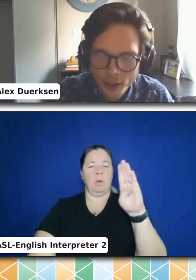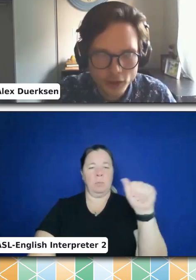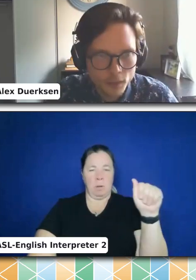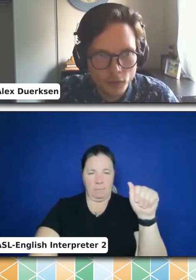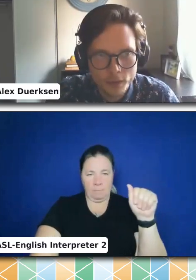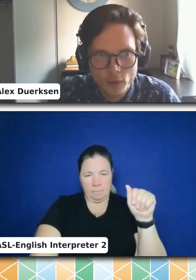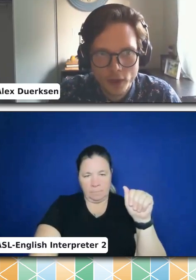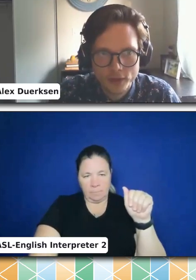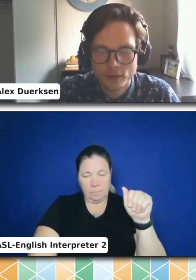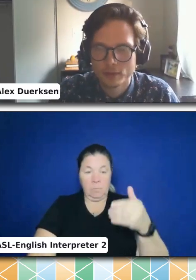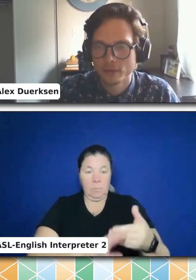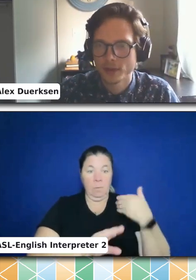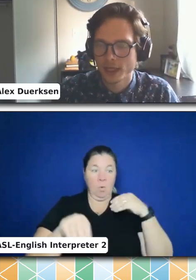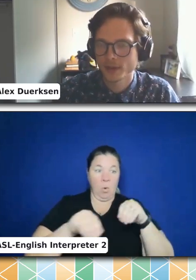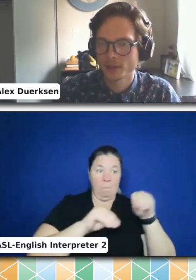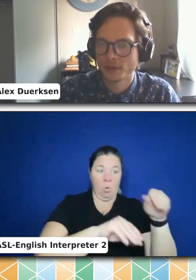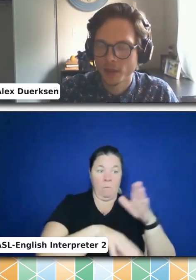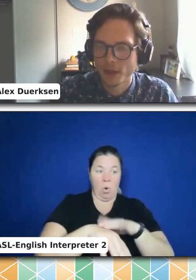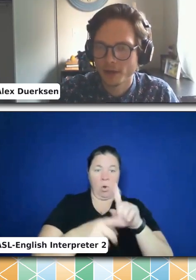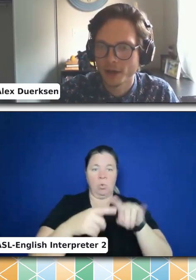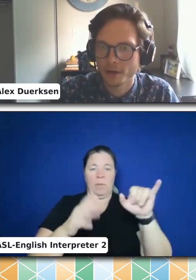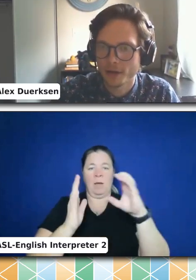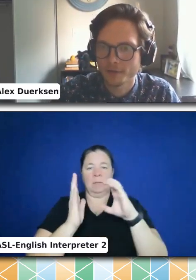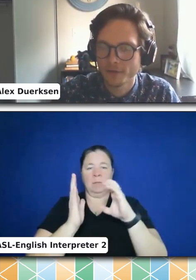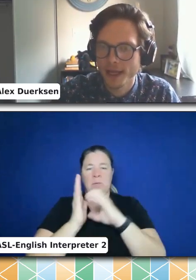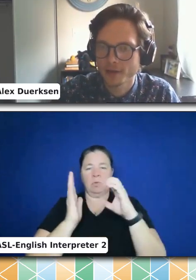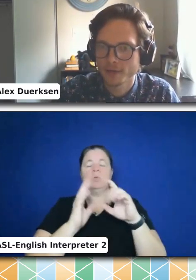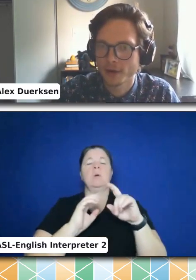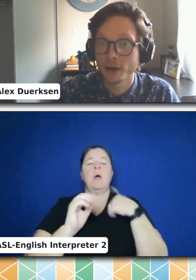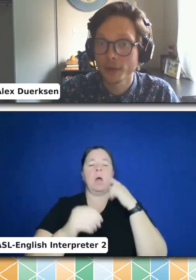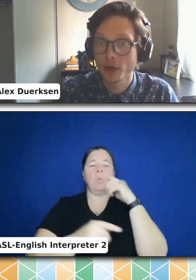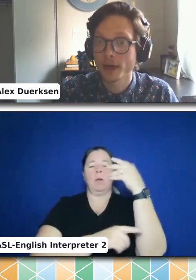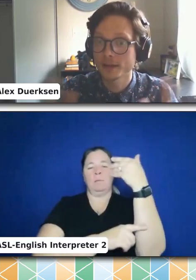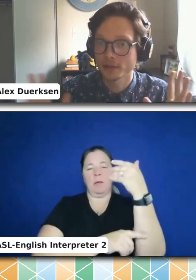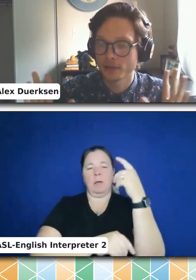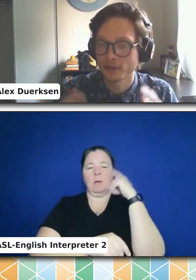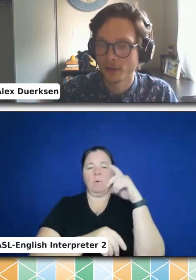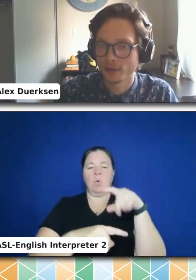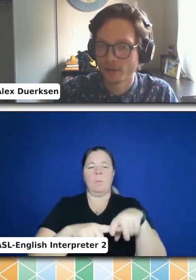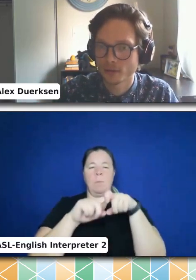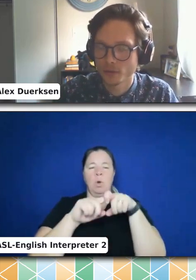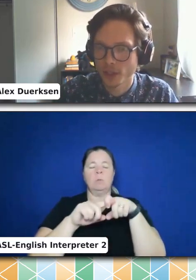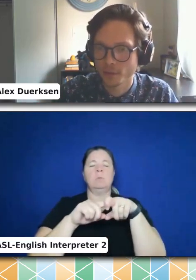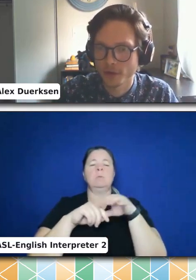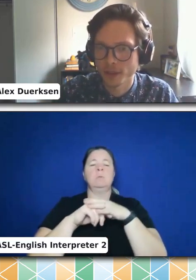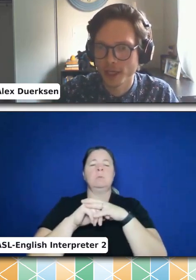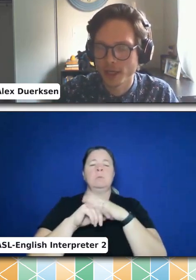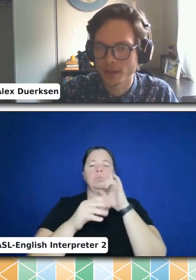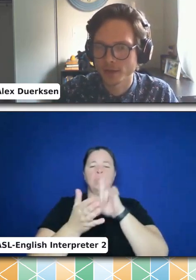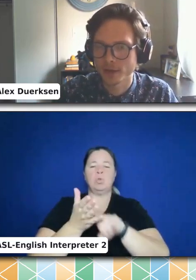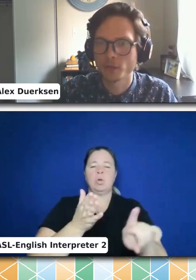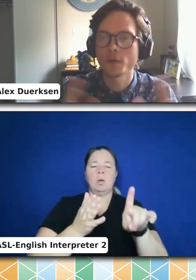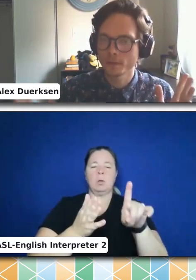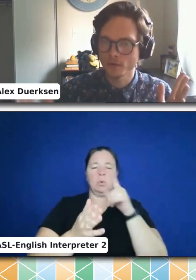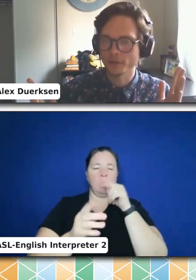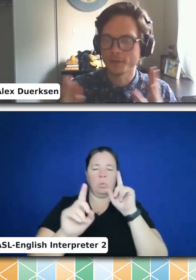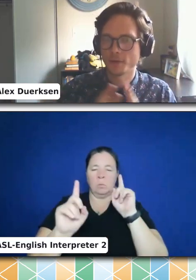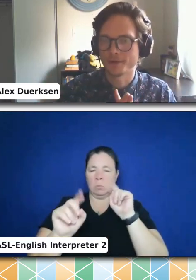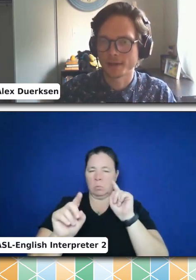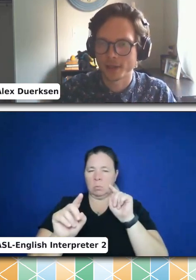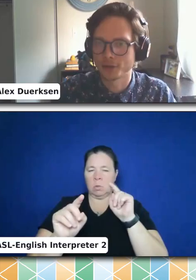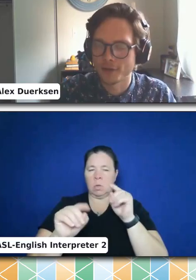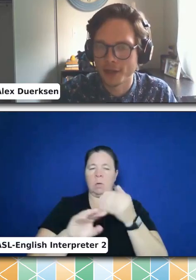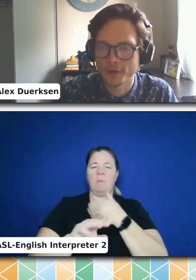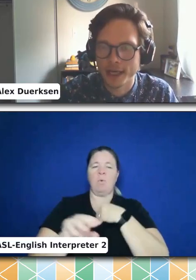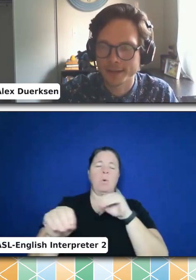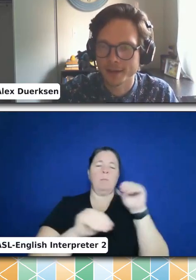Uh, just before we move on to that section, maybe I'll flag us for a quick pause and just, uh, we'll check in with our attendees. Before we move on from the profile section, if anyone has any particular questions about.